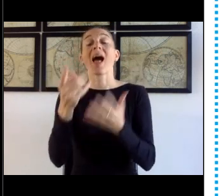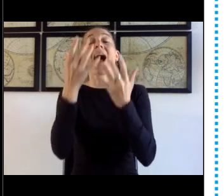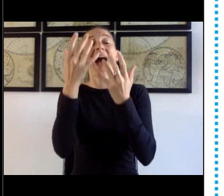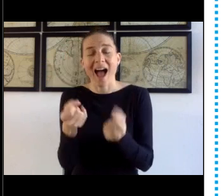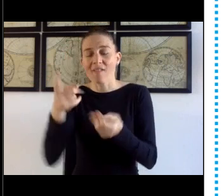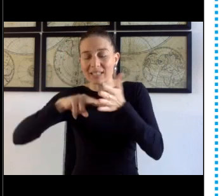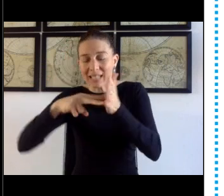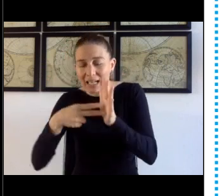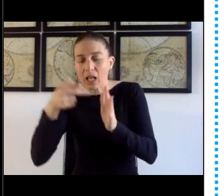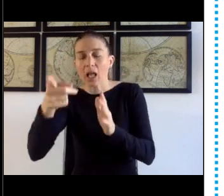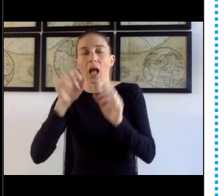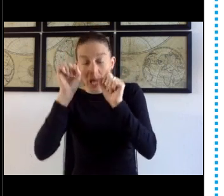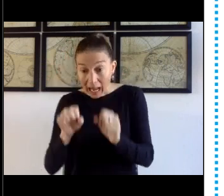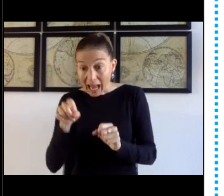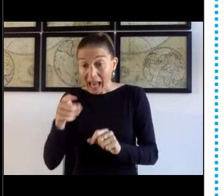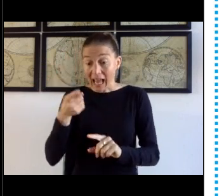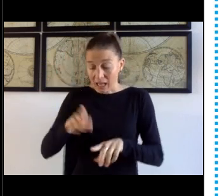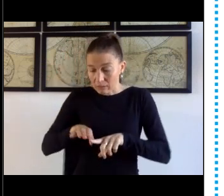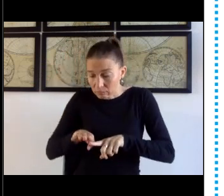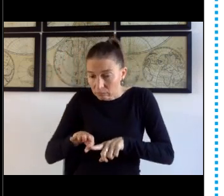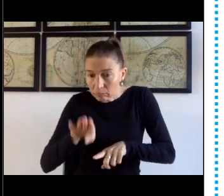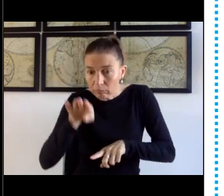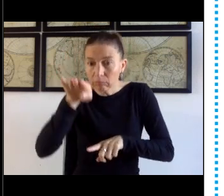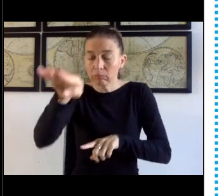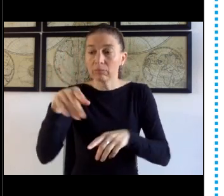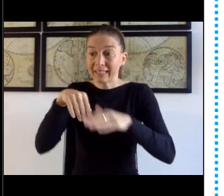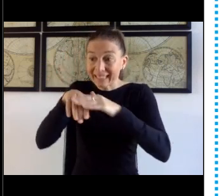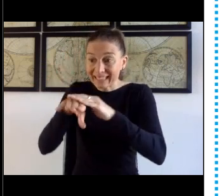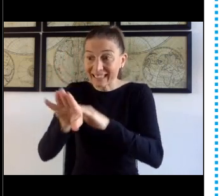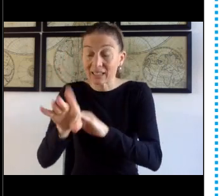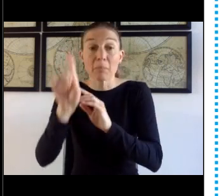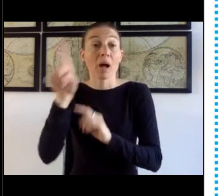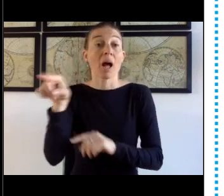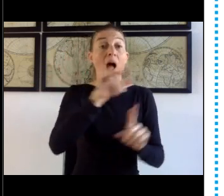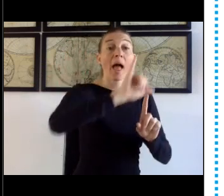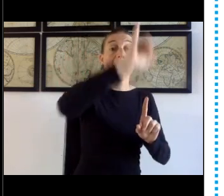but this, for example, doesn't exist for air, so there is no approach